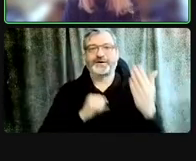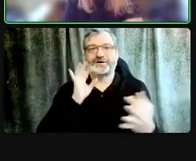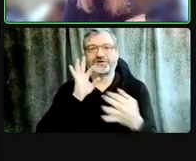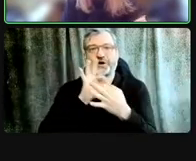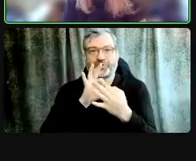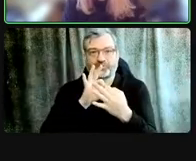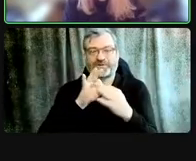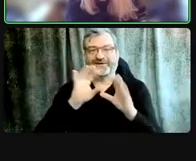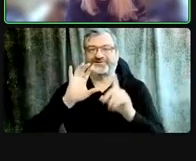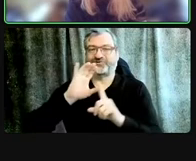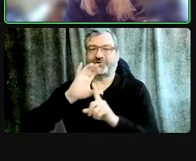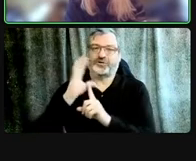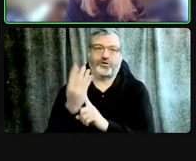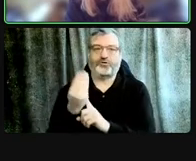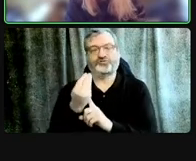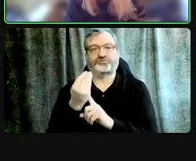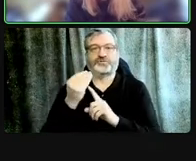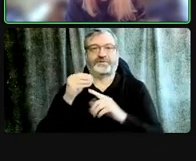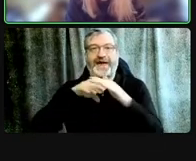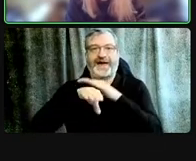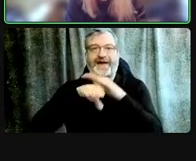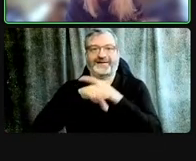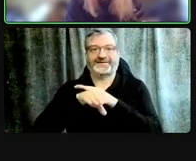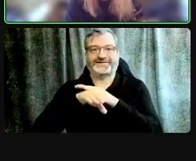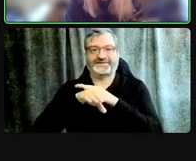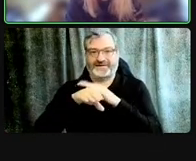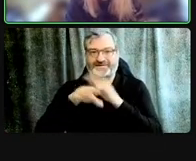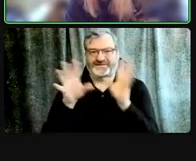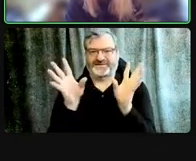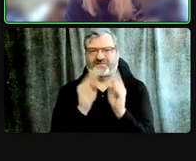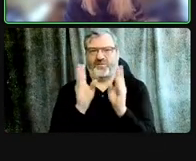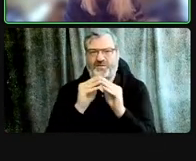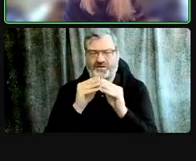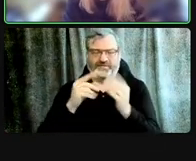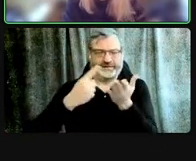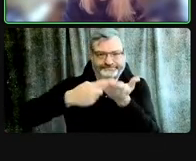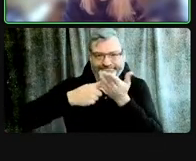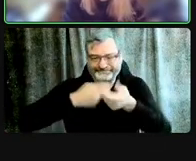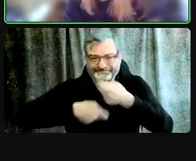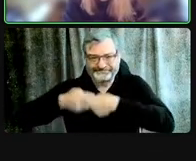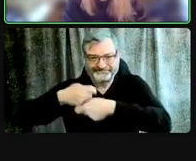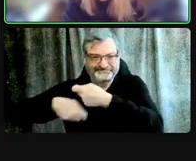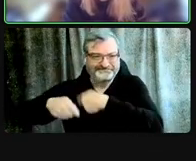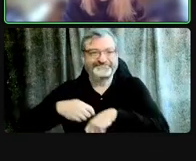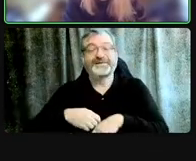and Exchange 2022 Season and our final presentation,